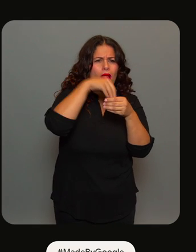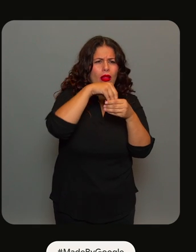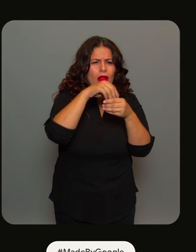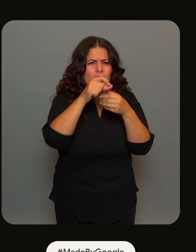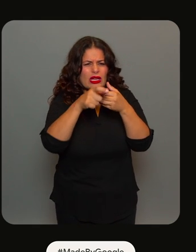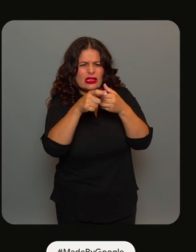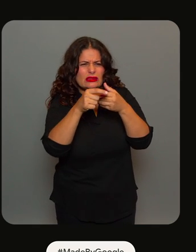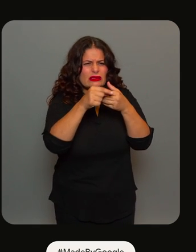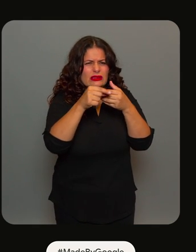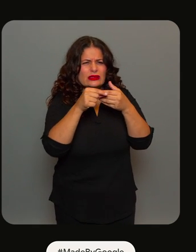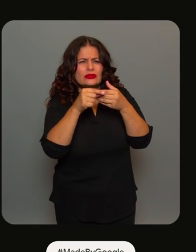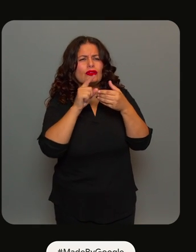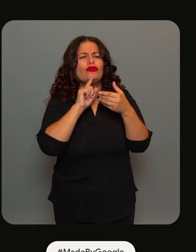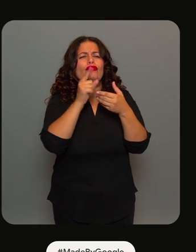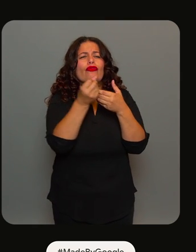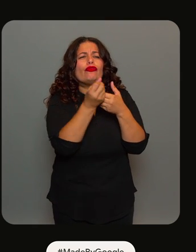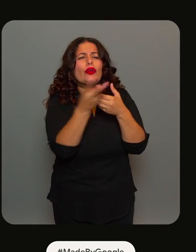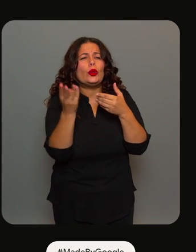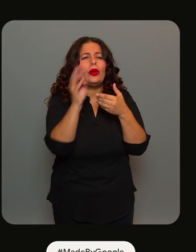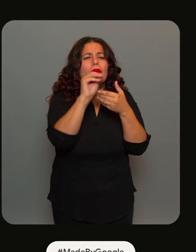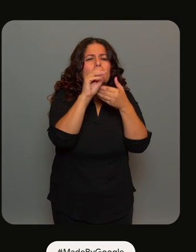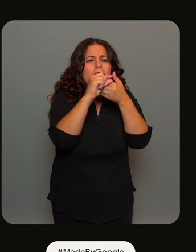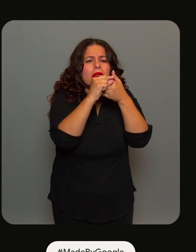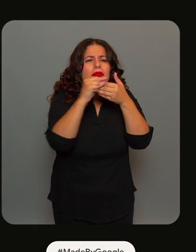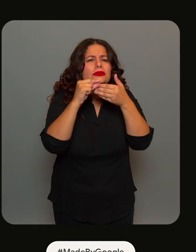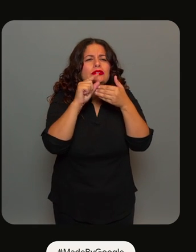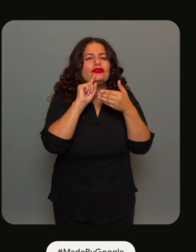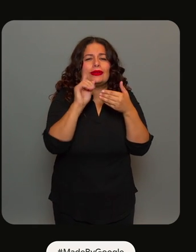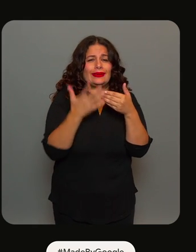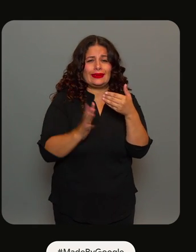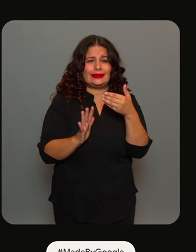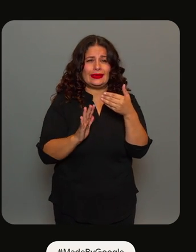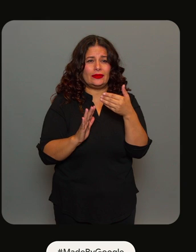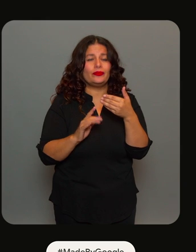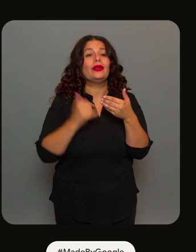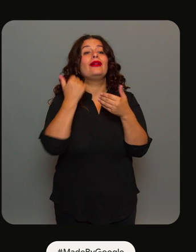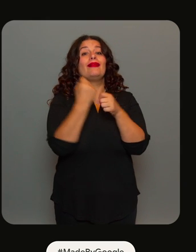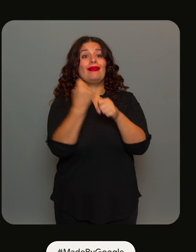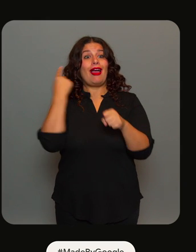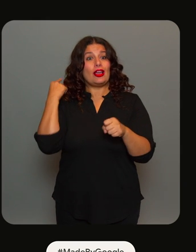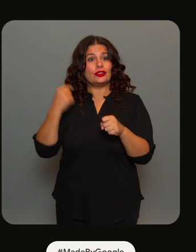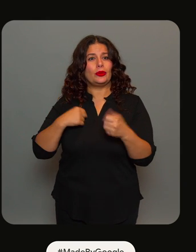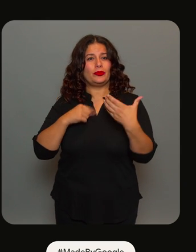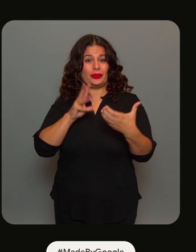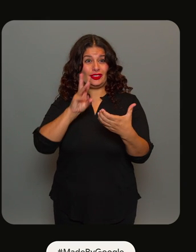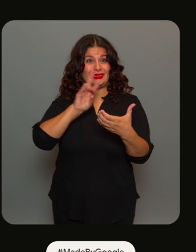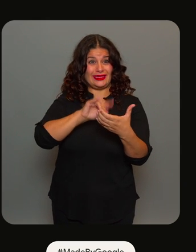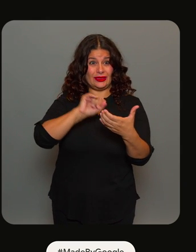few millimeters of space. Last year, with Pixel 6 Pro, we introduced a folded telephoto